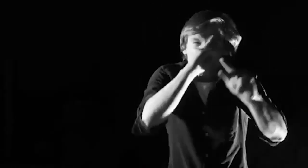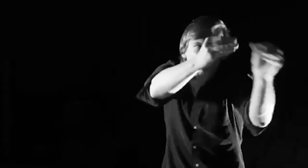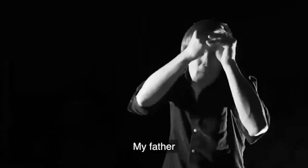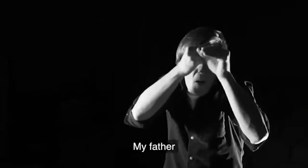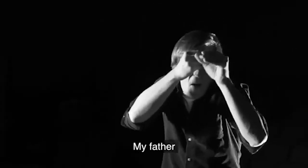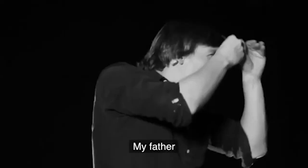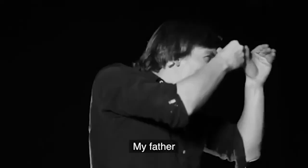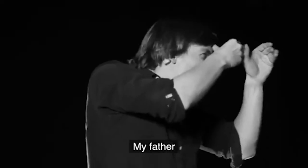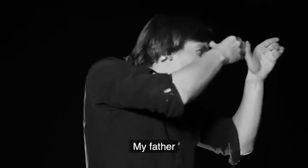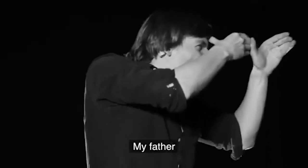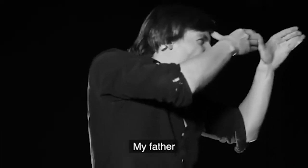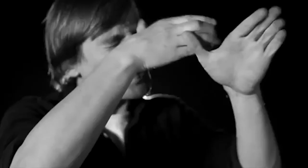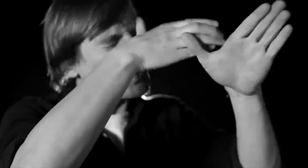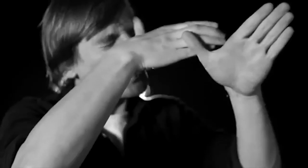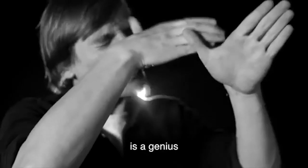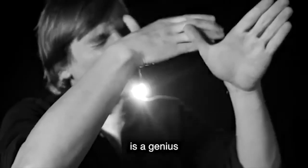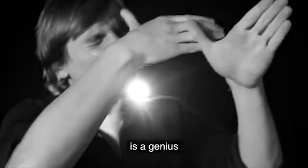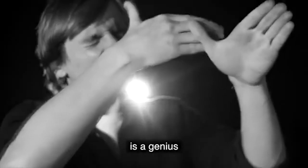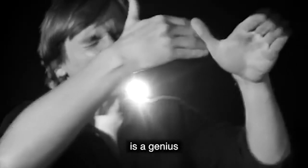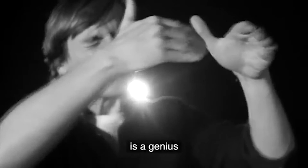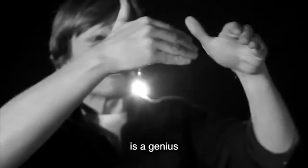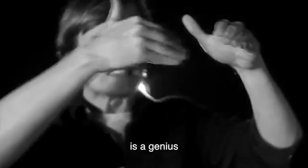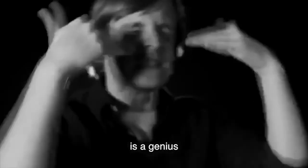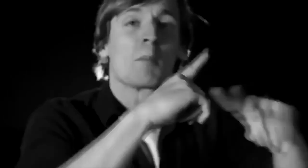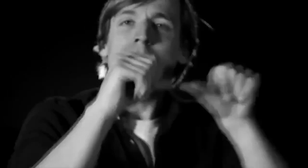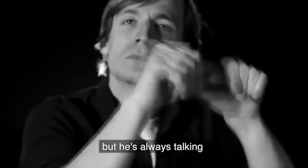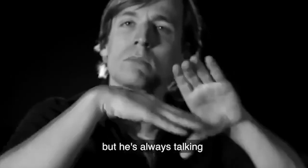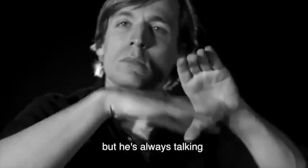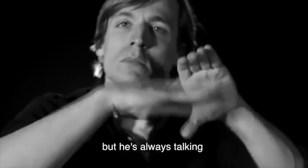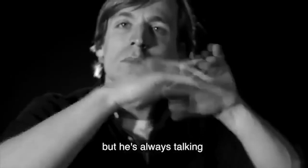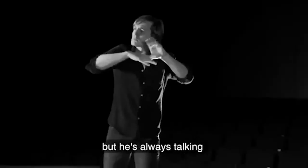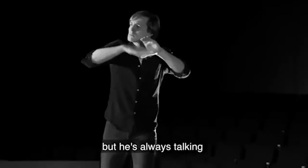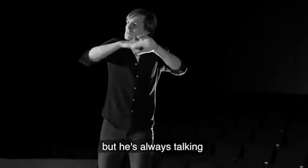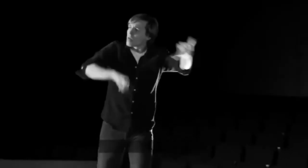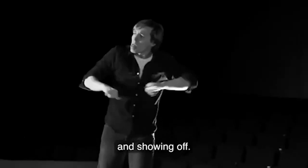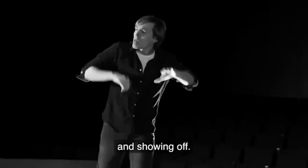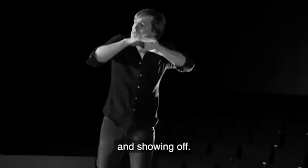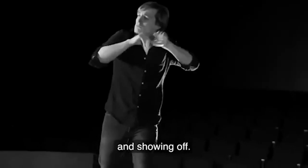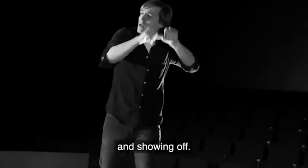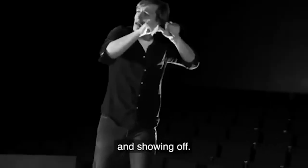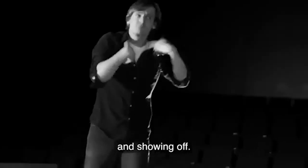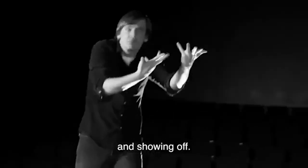the way you might project your voice if you're a hearing actor, which isn't something I thought about before. You know, if there are people in the back row,